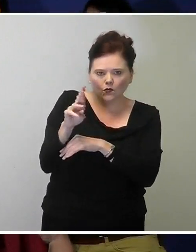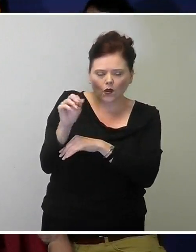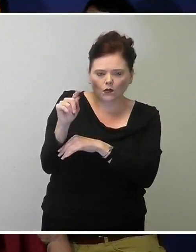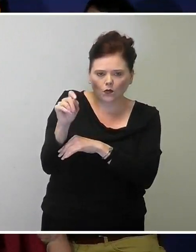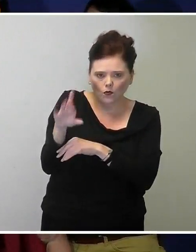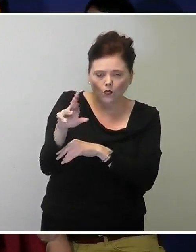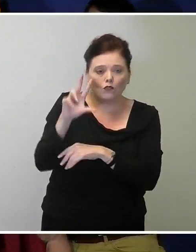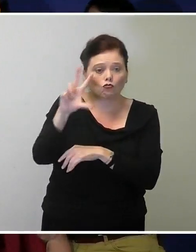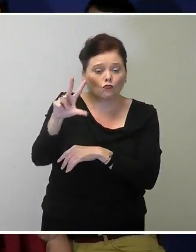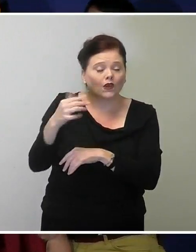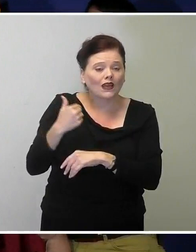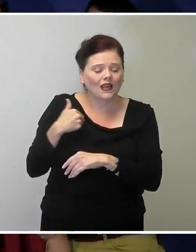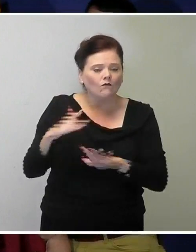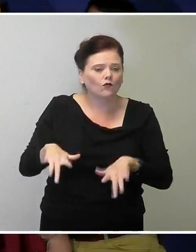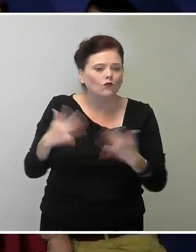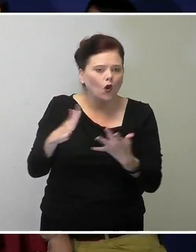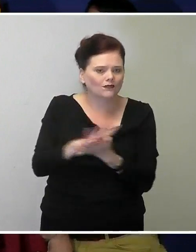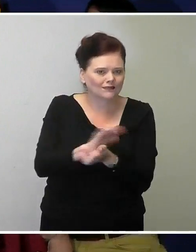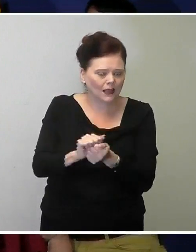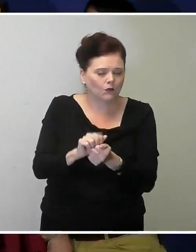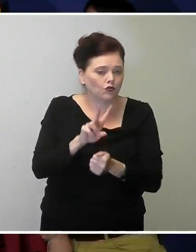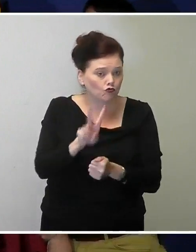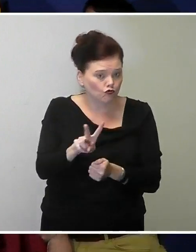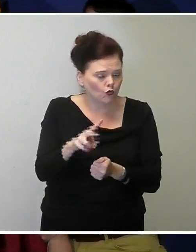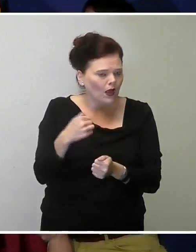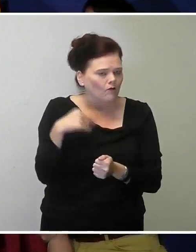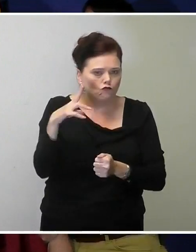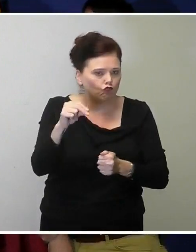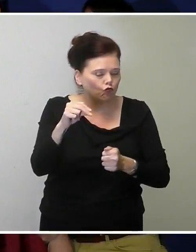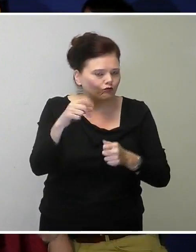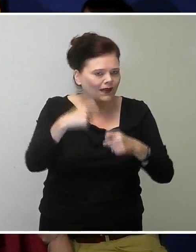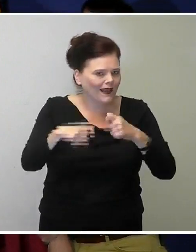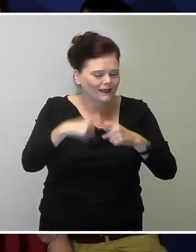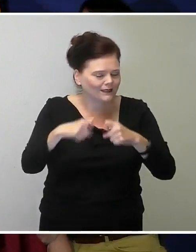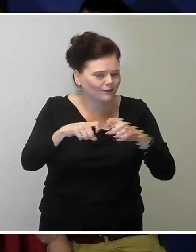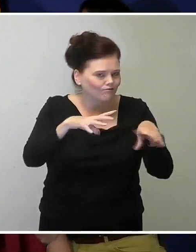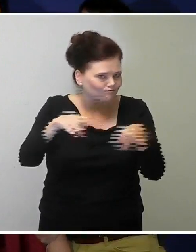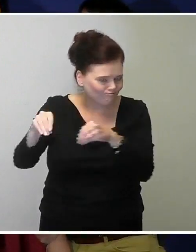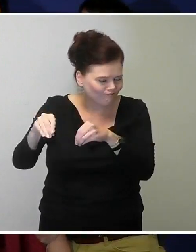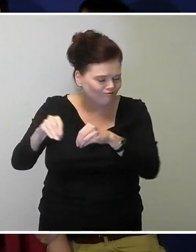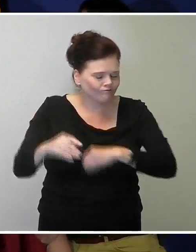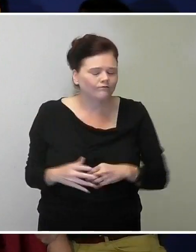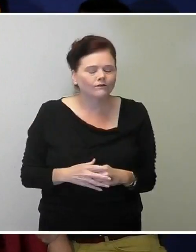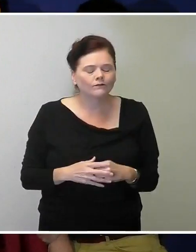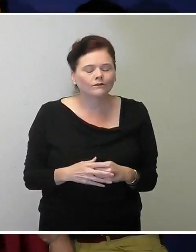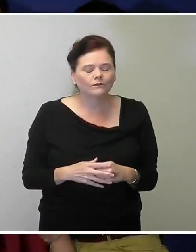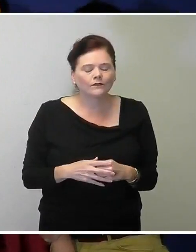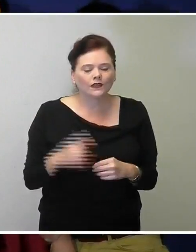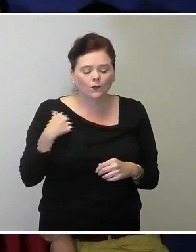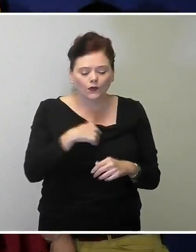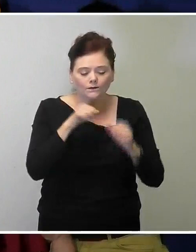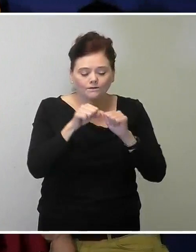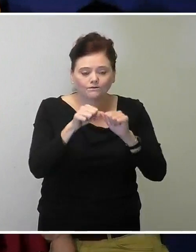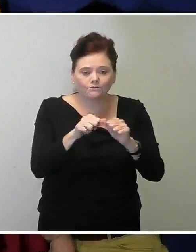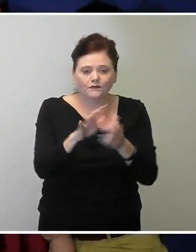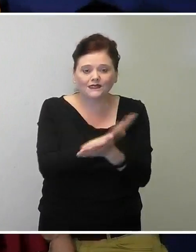RELOCATED TO SISTER FACILITIES. THREE FACILITYS ON GENERATOR. THREE REPORTING MINOR DAMAGE.